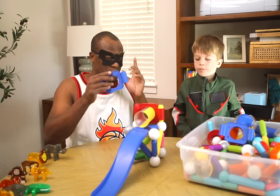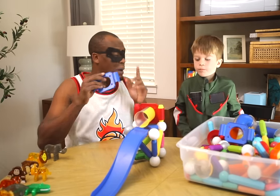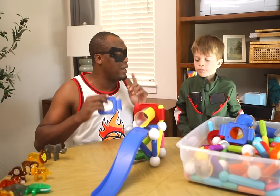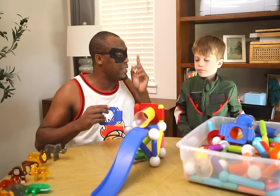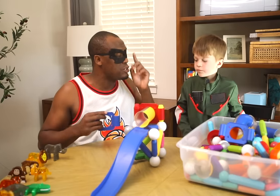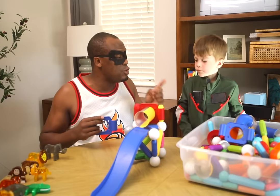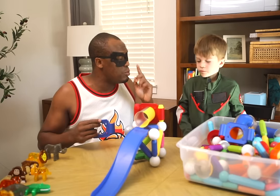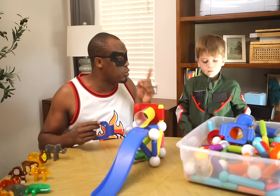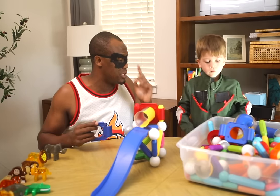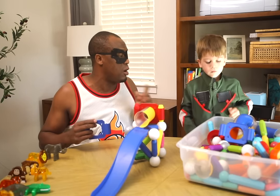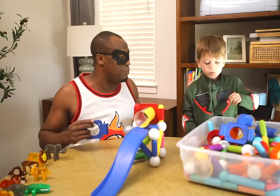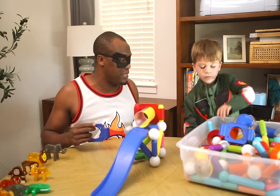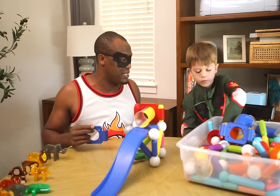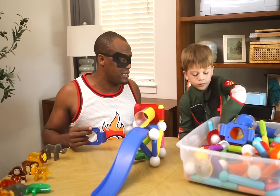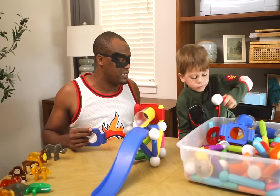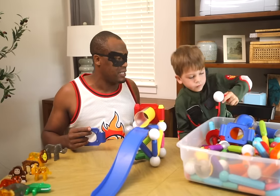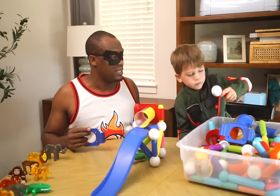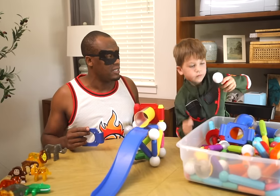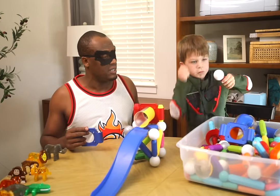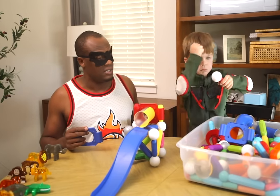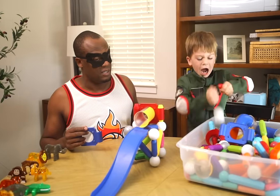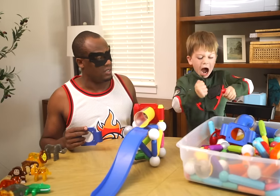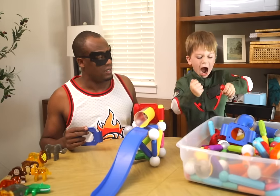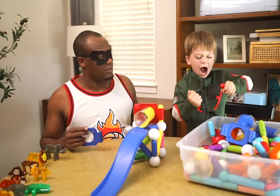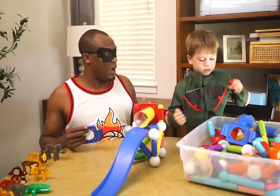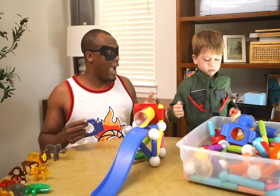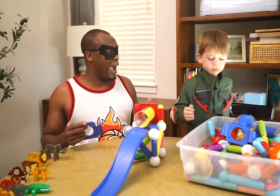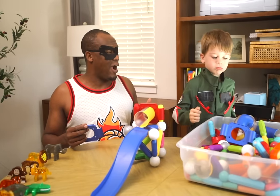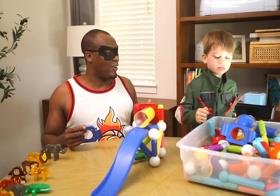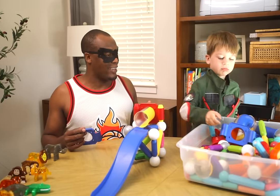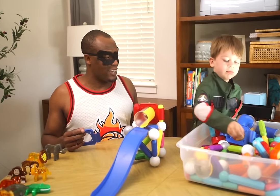So I'm going to need two more small pieces. Ah! Wow, yes!